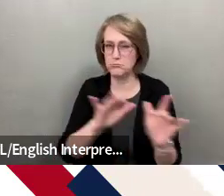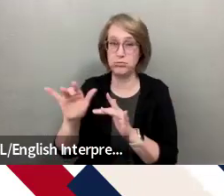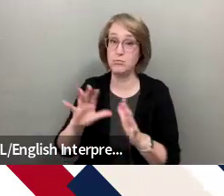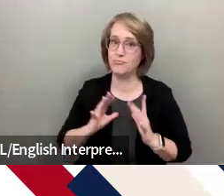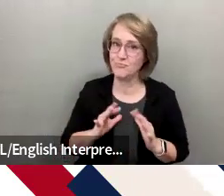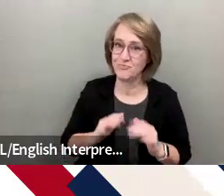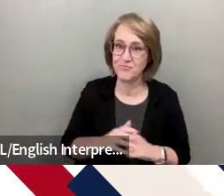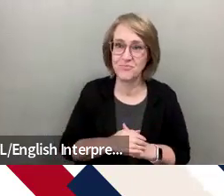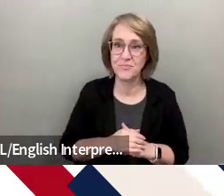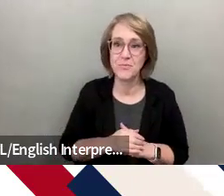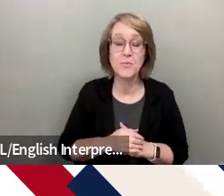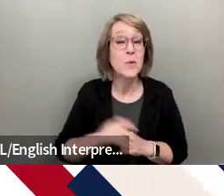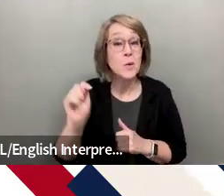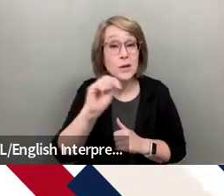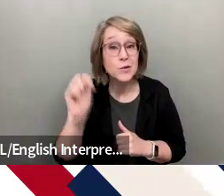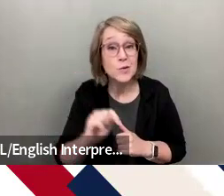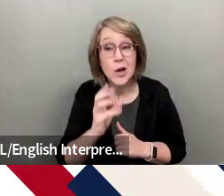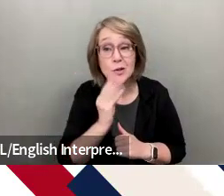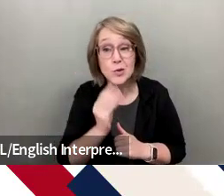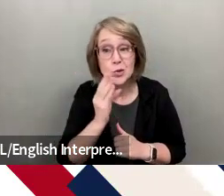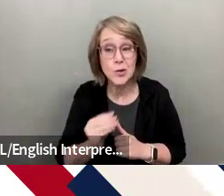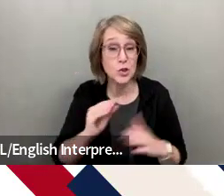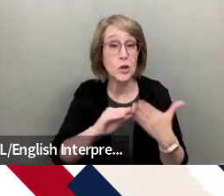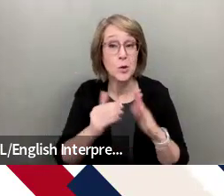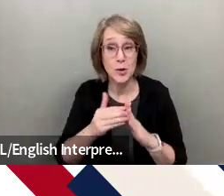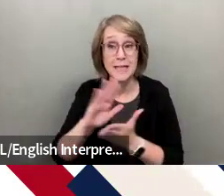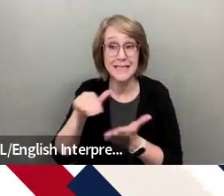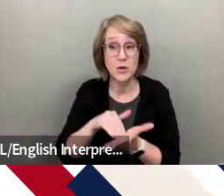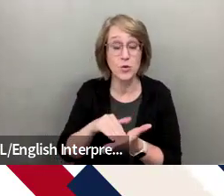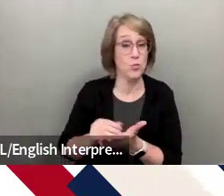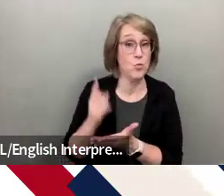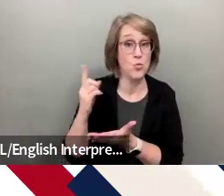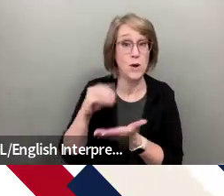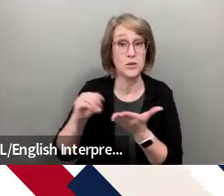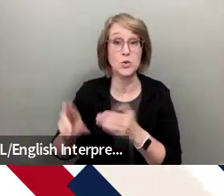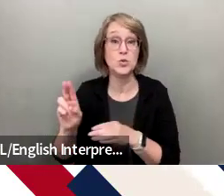THE TUCSON JEWISH COMMUNITY CENTER THIS STUDENT HAD A TALKING DEVICE WORKED REALLY WELL WITH